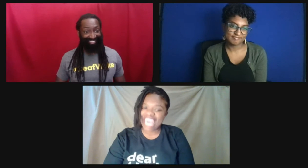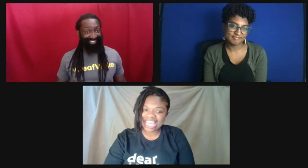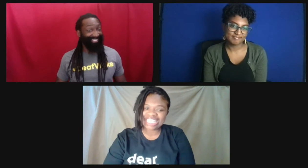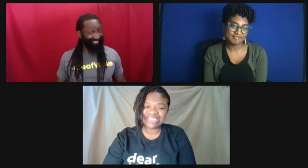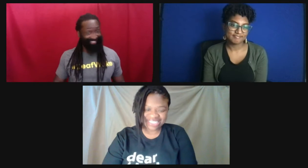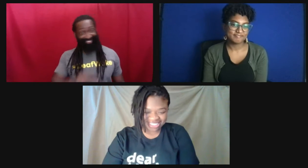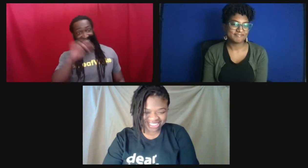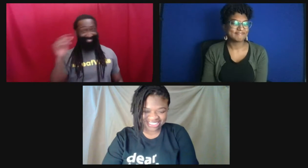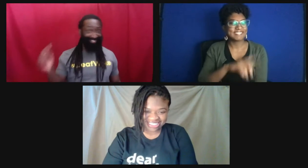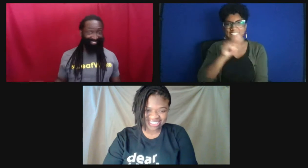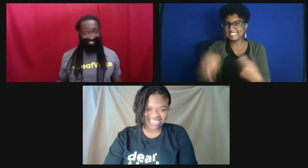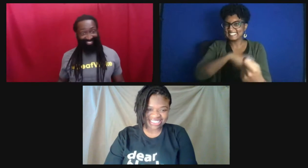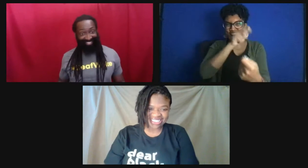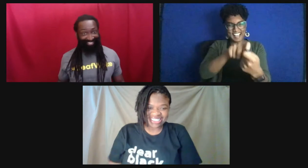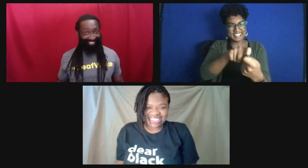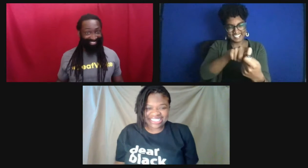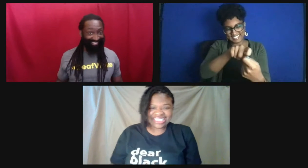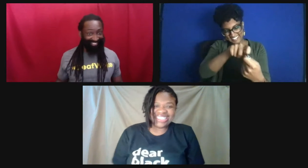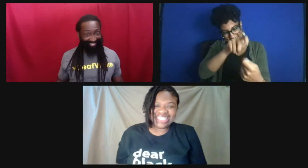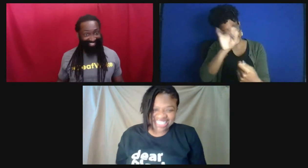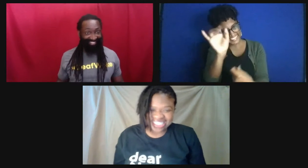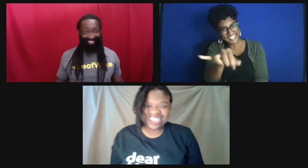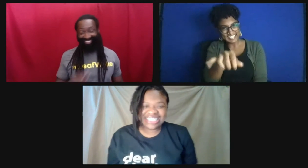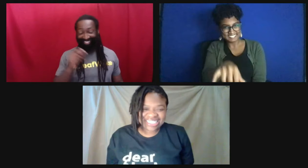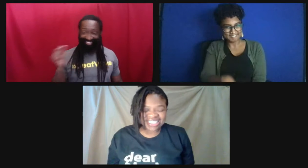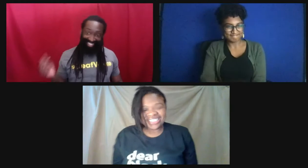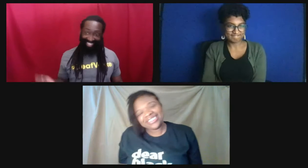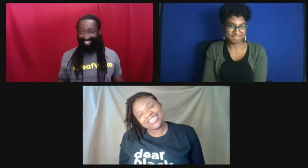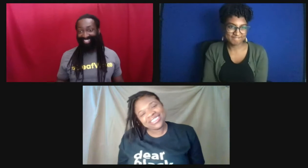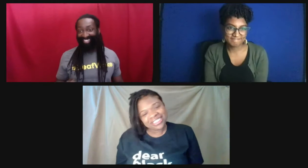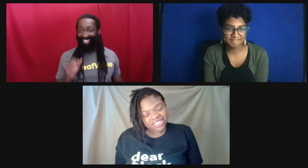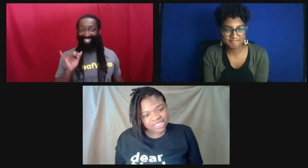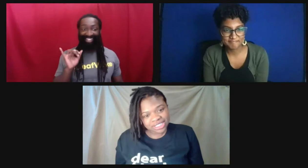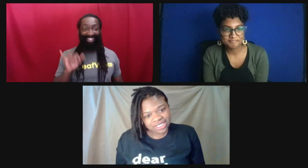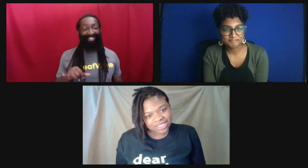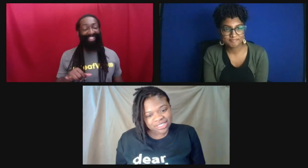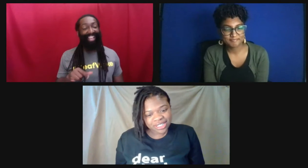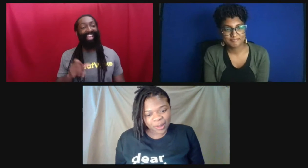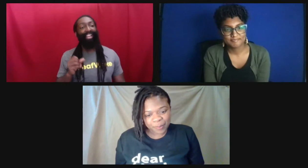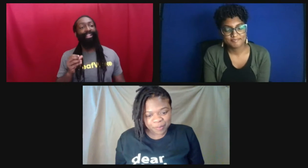Exactly. Mm-hmm, you know, I love education.